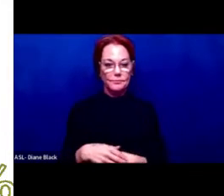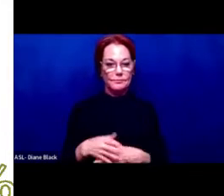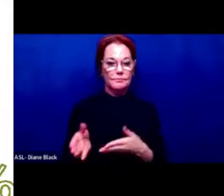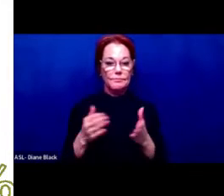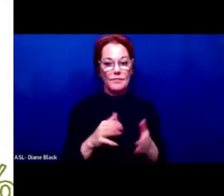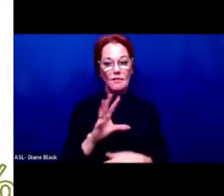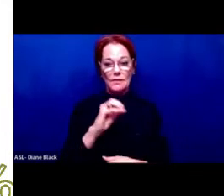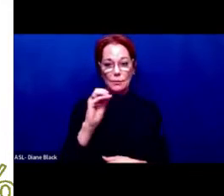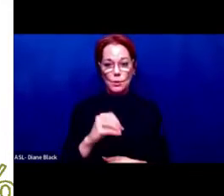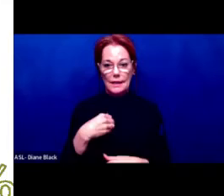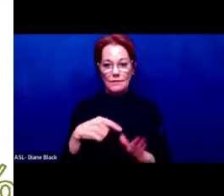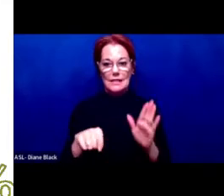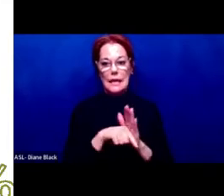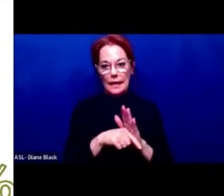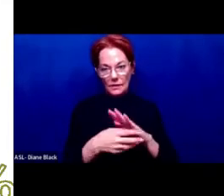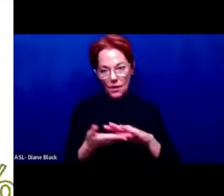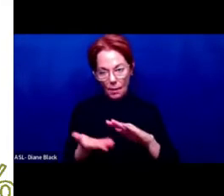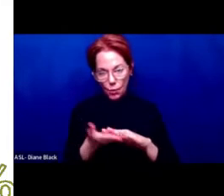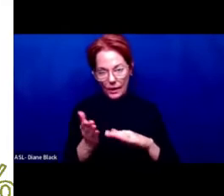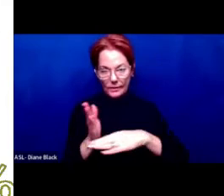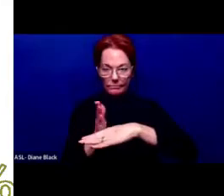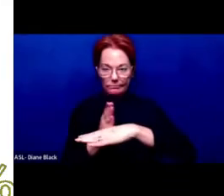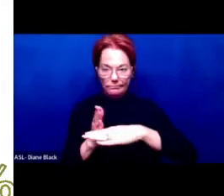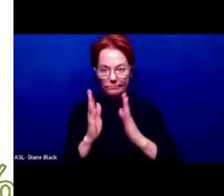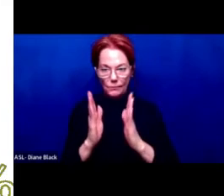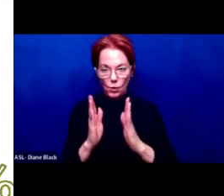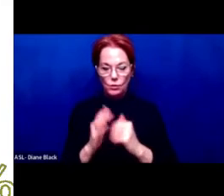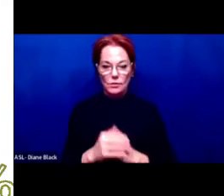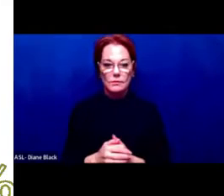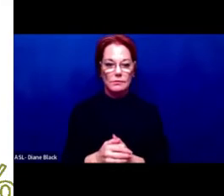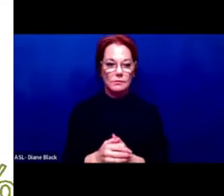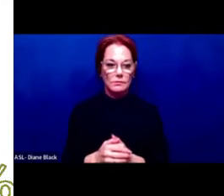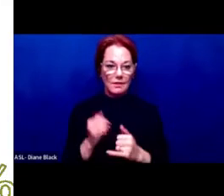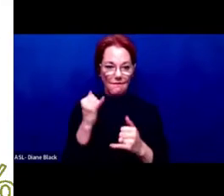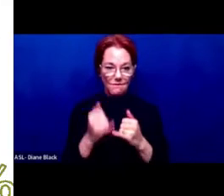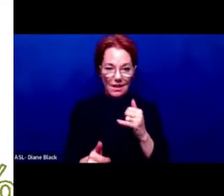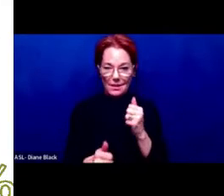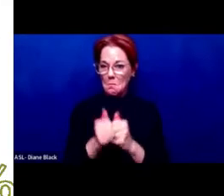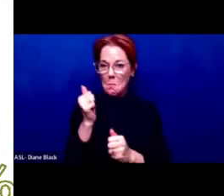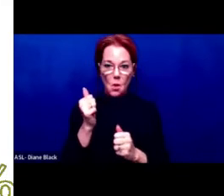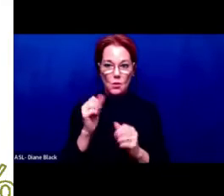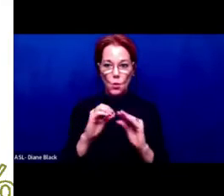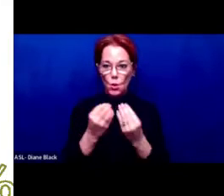operating margin, right. And so finally, most of the organization's impact those in mental health, those in